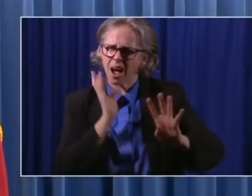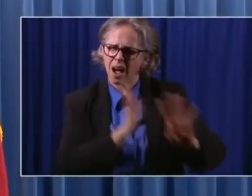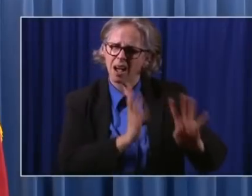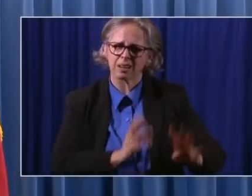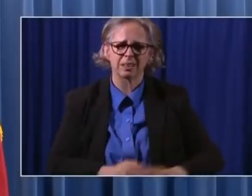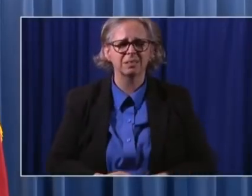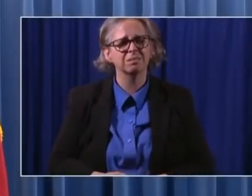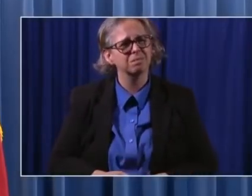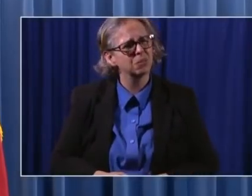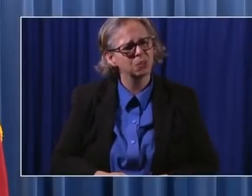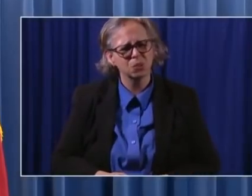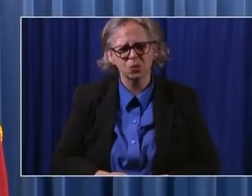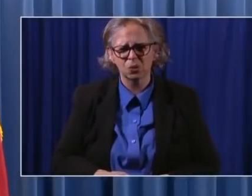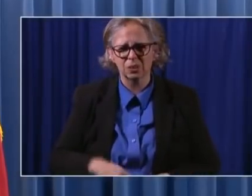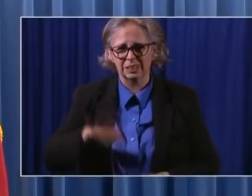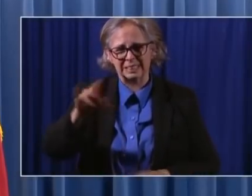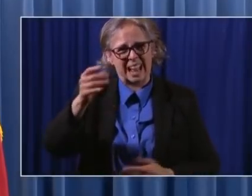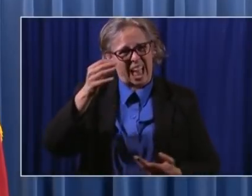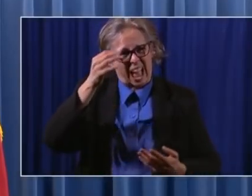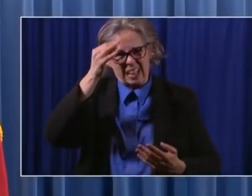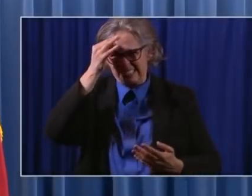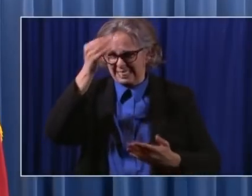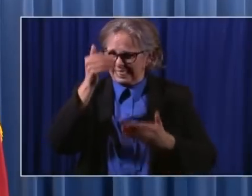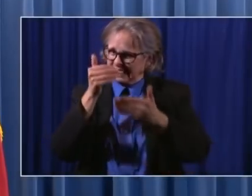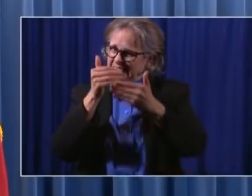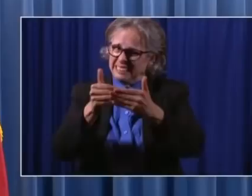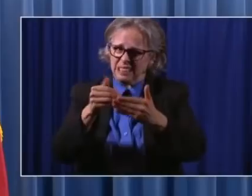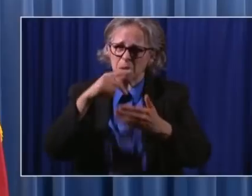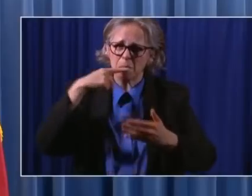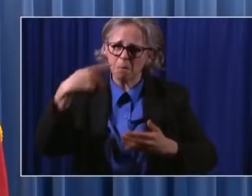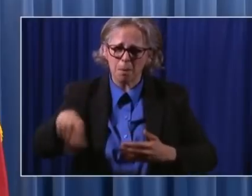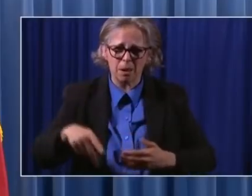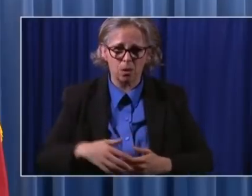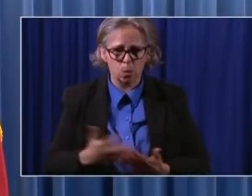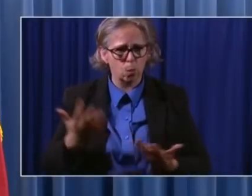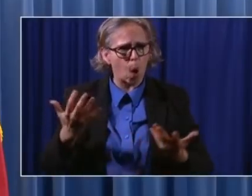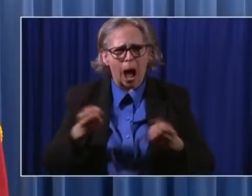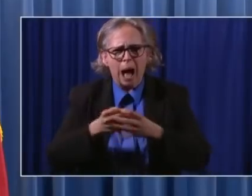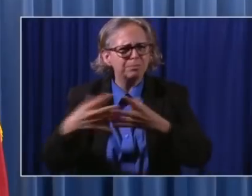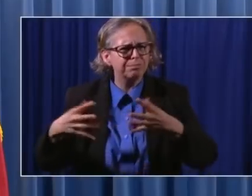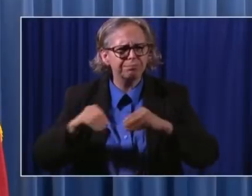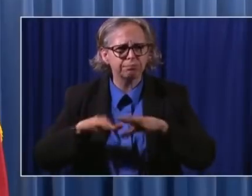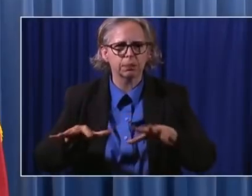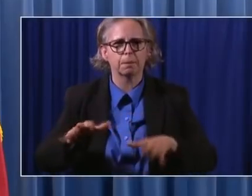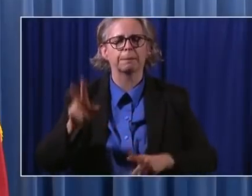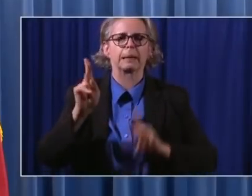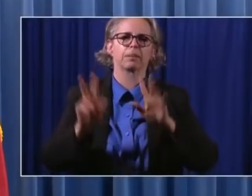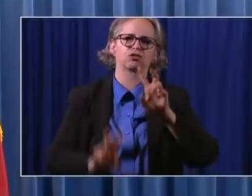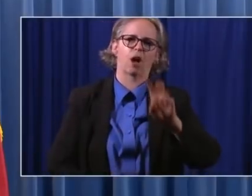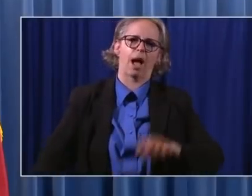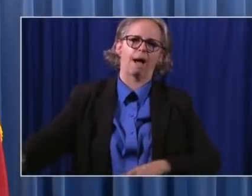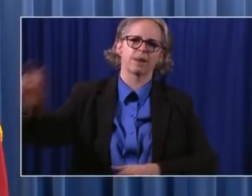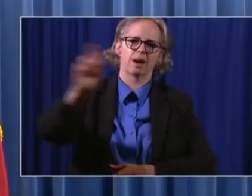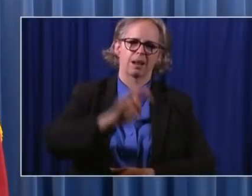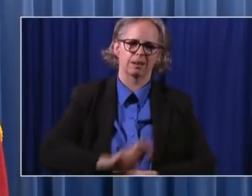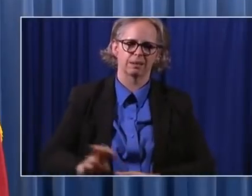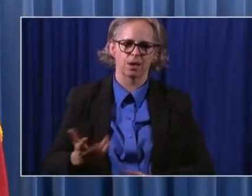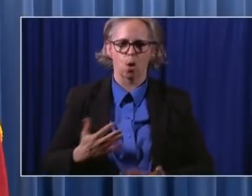DURING THE PAST 3 WEEKS. THE COUNTY IS CLOSE TO MEETING THE THRESHOLD FOR NEW HOSPITAL ADMISSIONS.